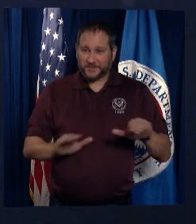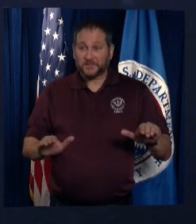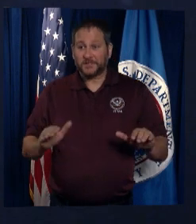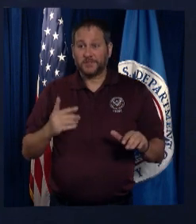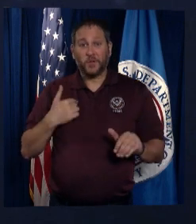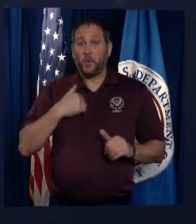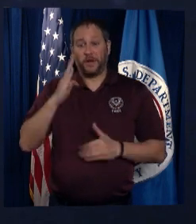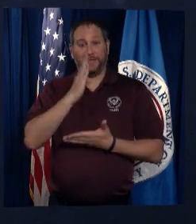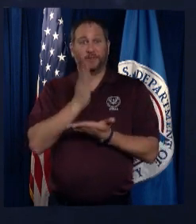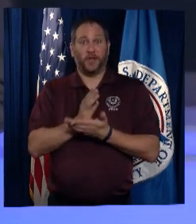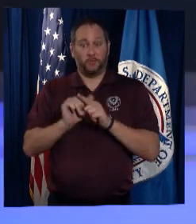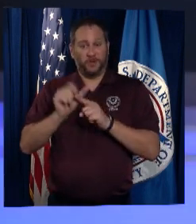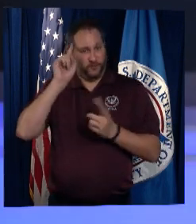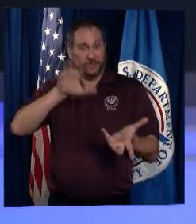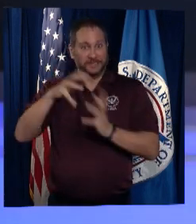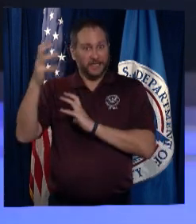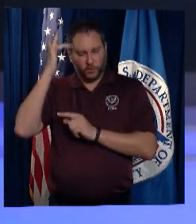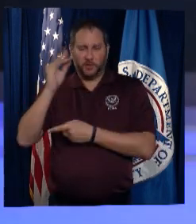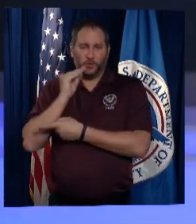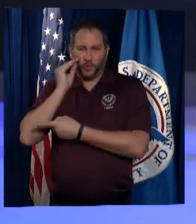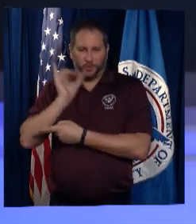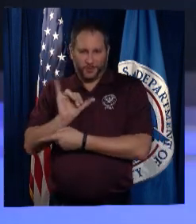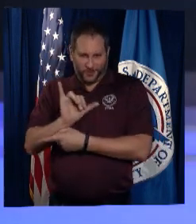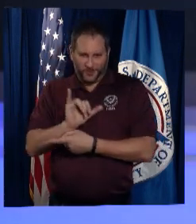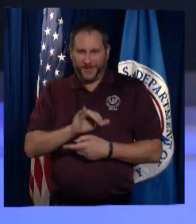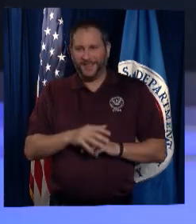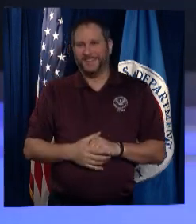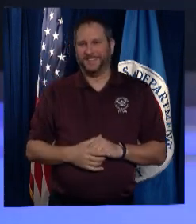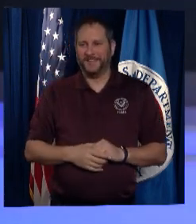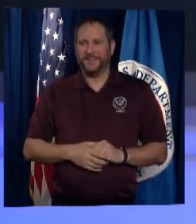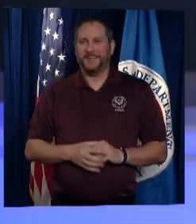communities self-organize, and watch humanity shine, like the stars coming out